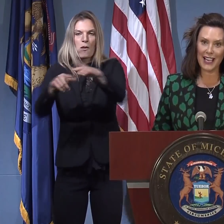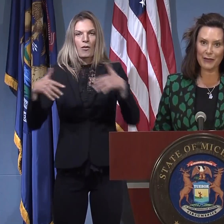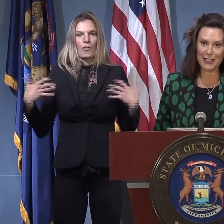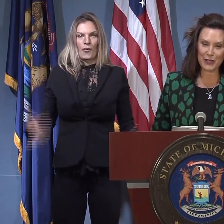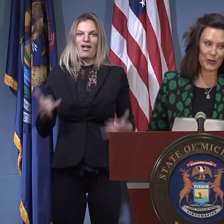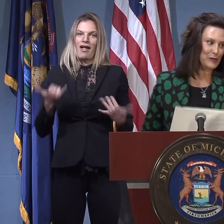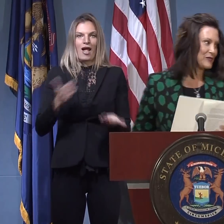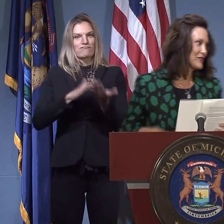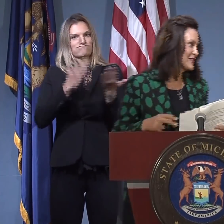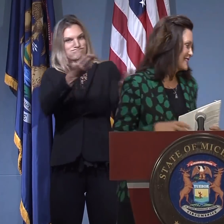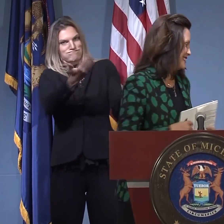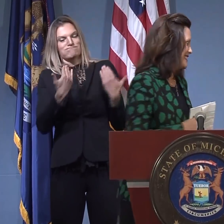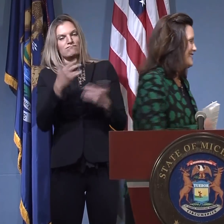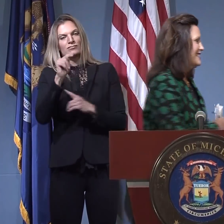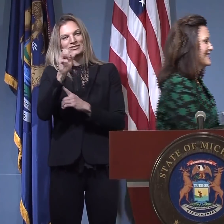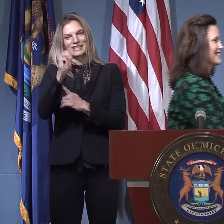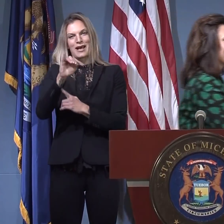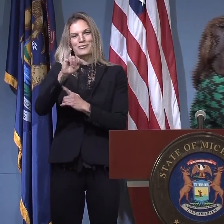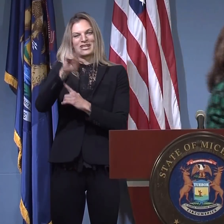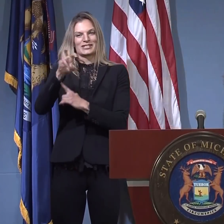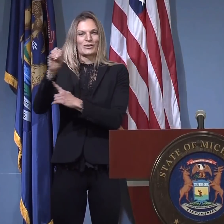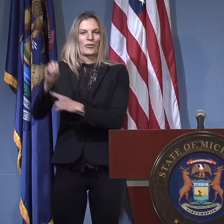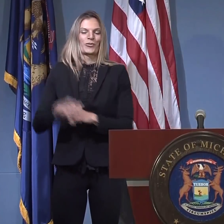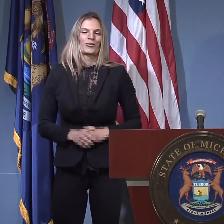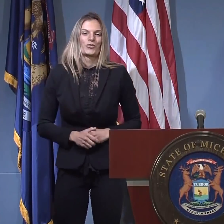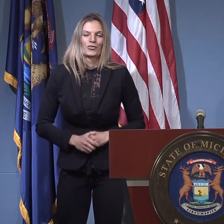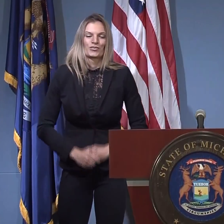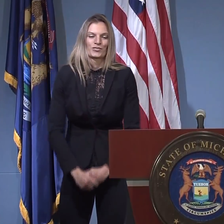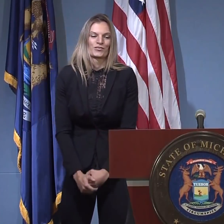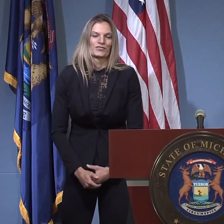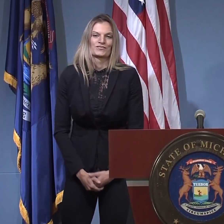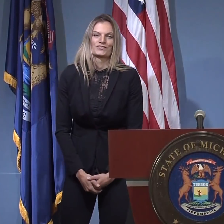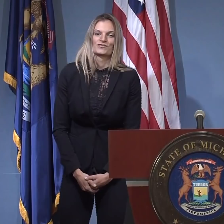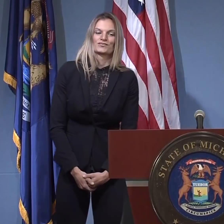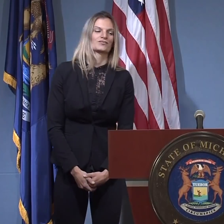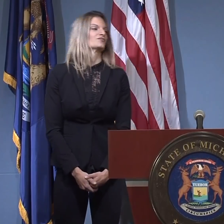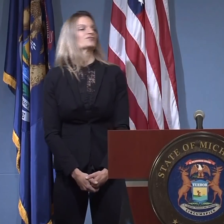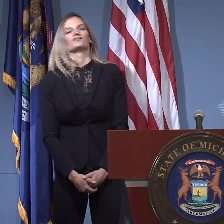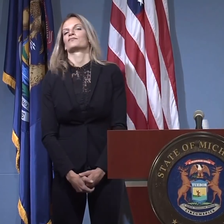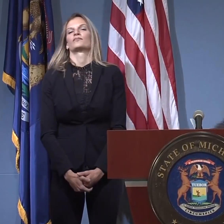OF THE YEAR AWARDS, AND A BIG TEN RECORD OF 22 STRAIGHT NCAA TOURNAMENT APPEARANCE PLEASE